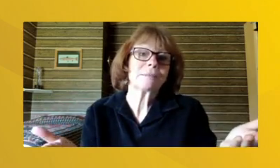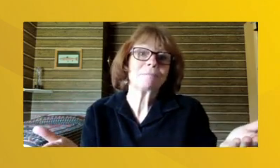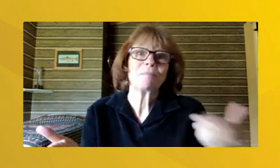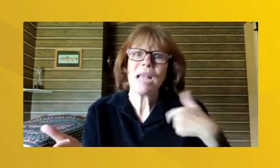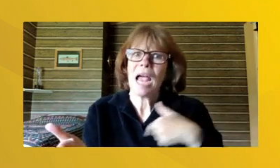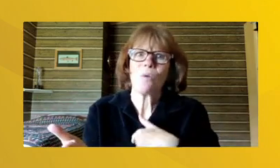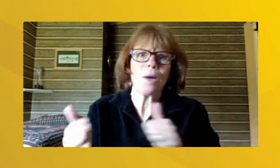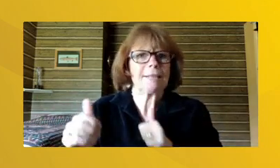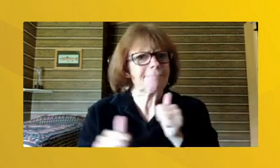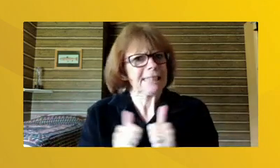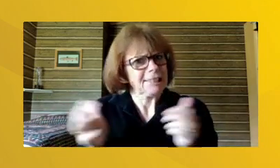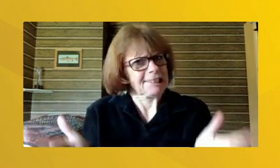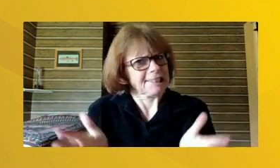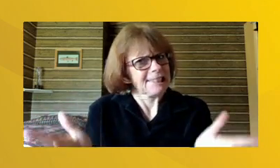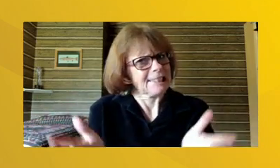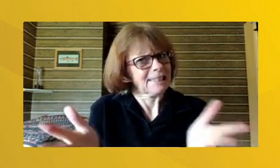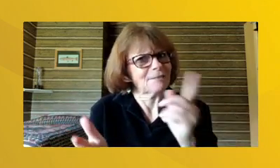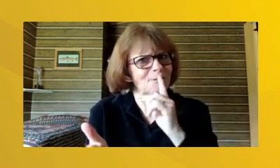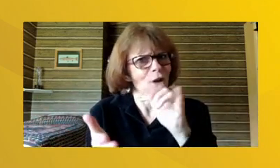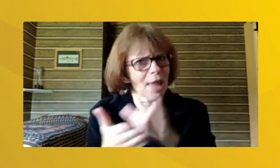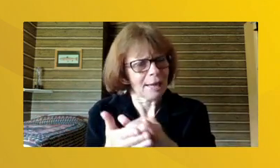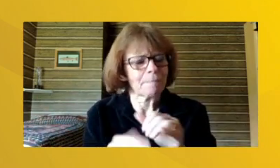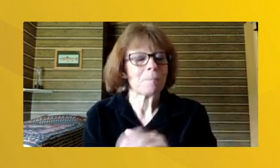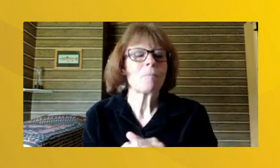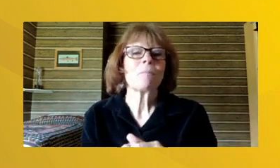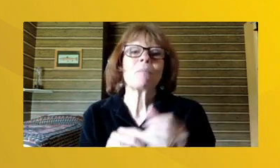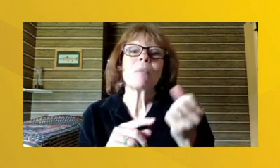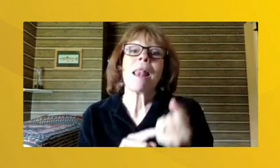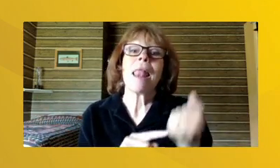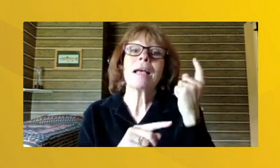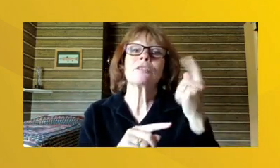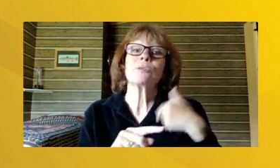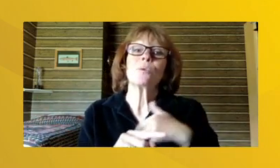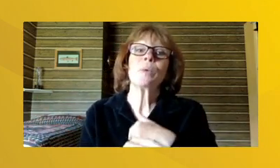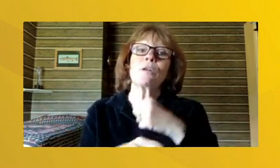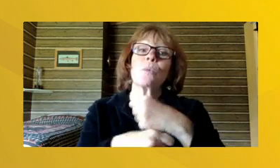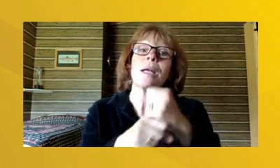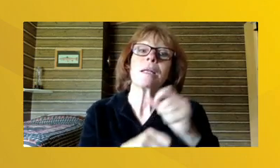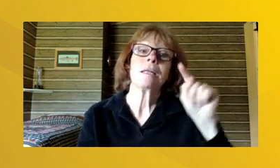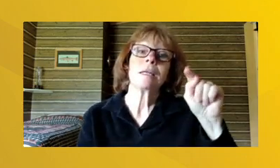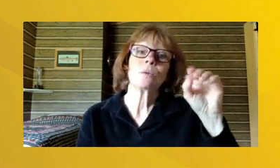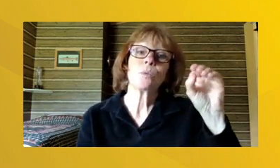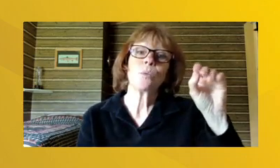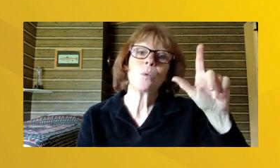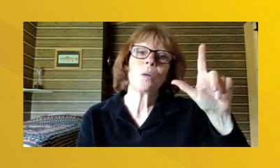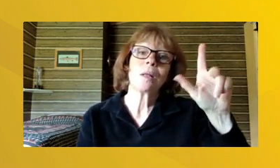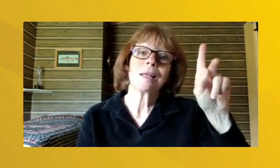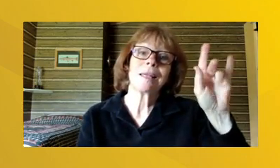So for the last year, we have created a toolkit of resources and just added to that with our